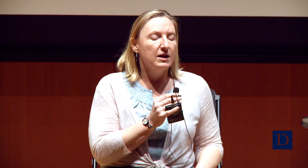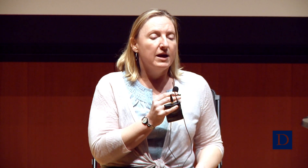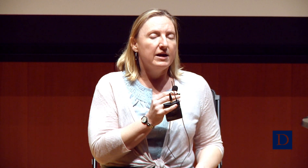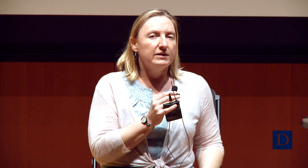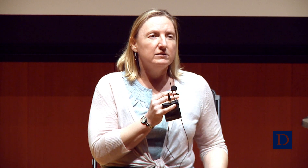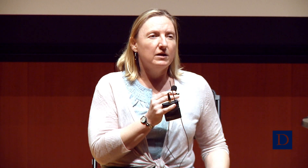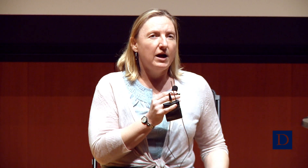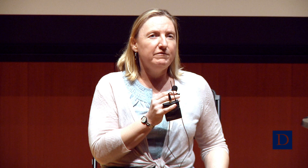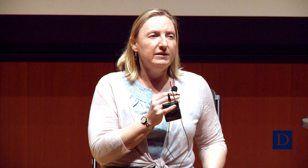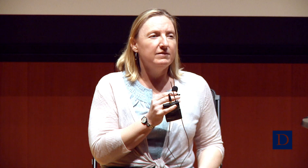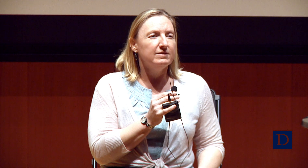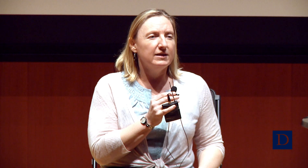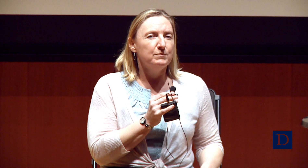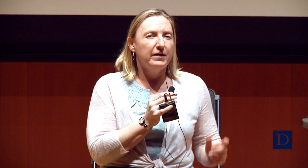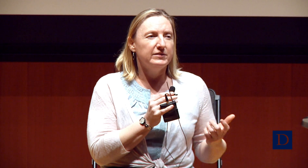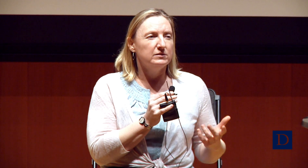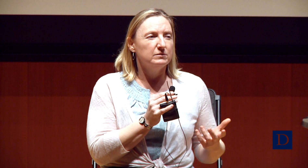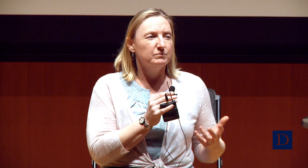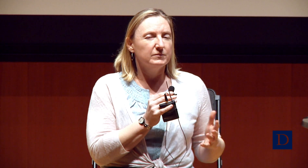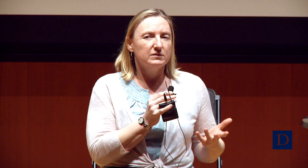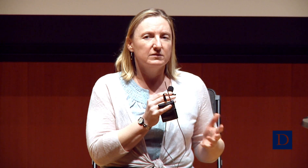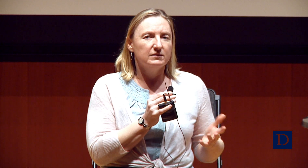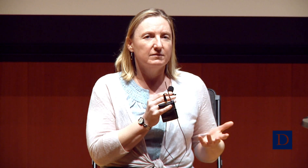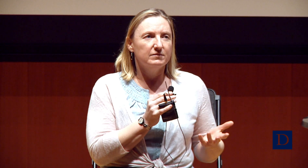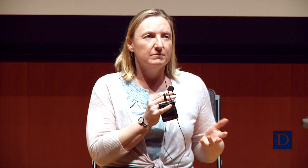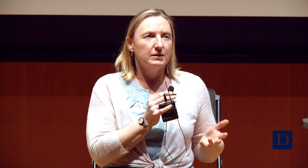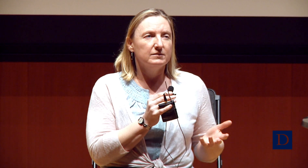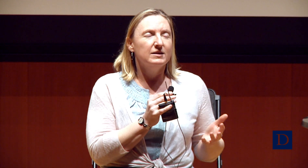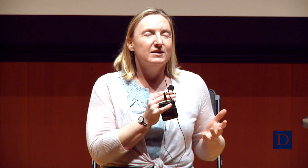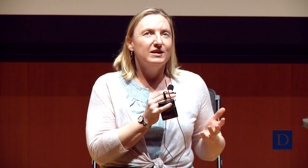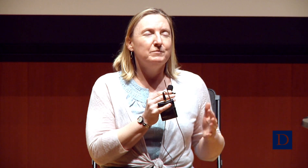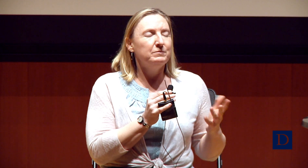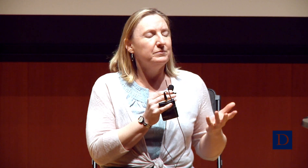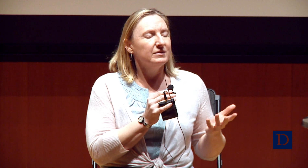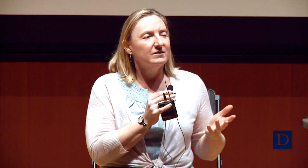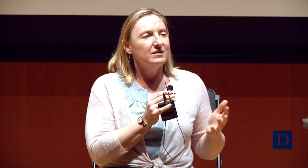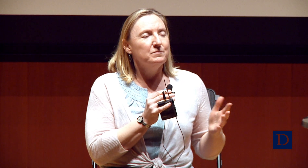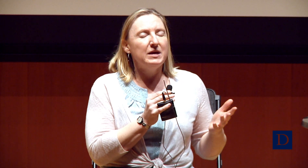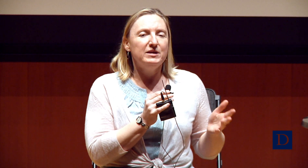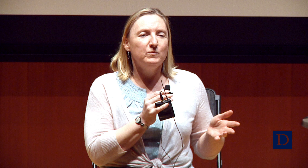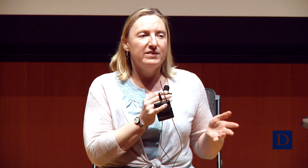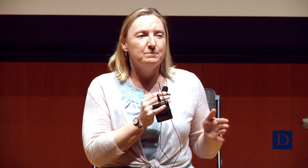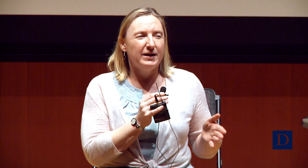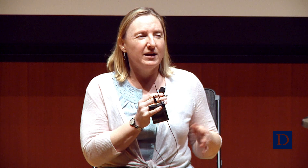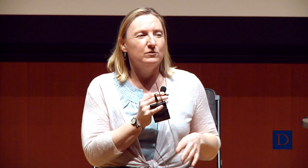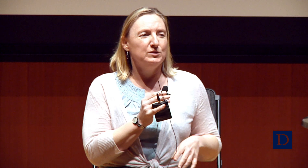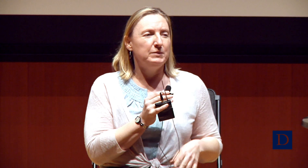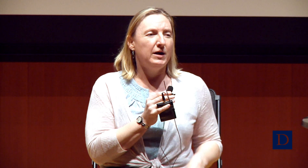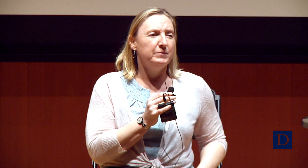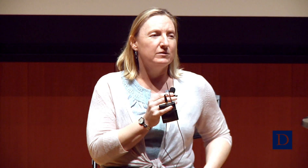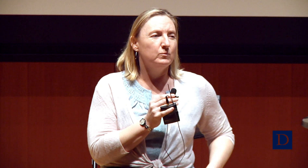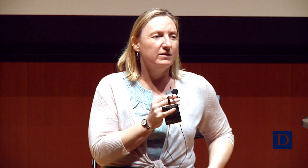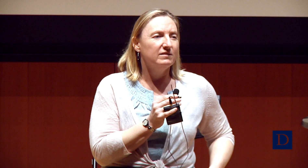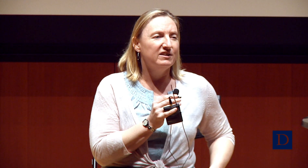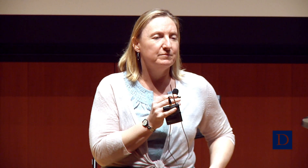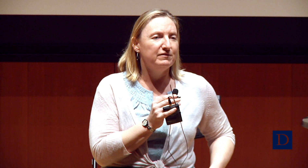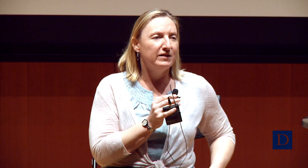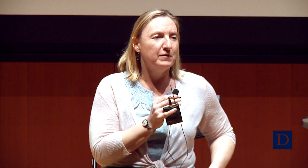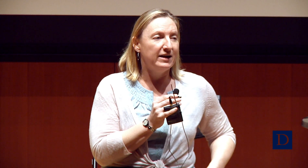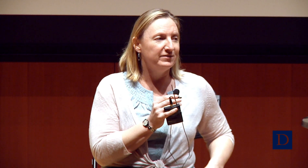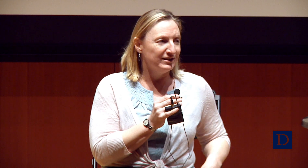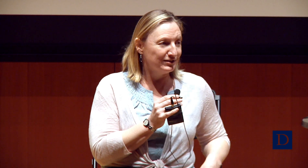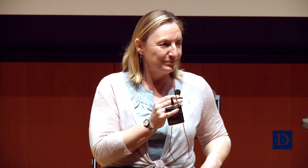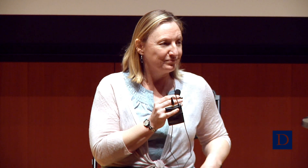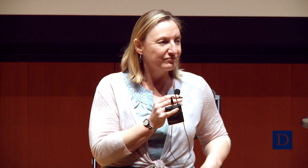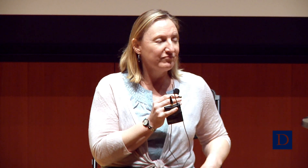And I’ve had to think about this maybe in a way that might not always be popular with a lot of my fellow advocates.